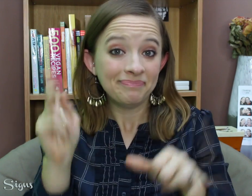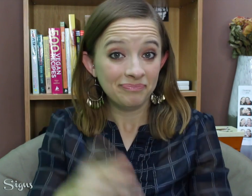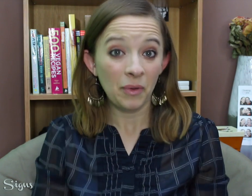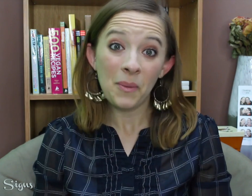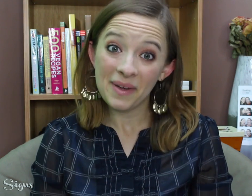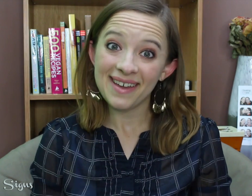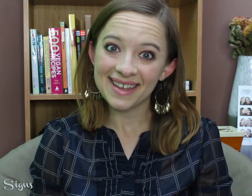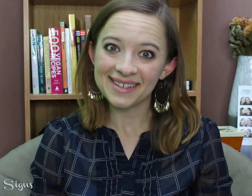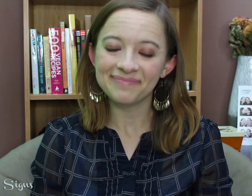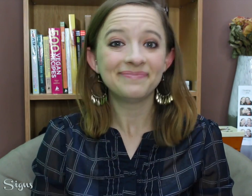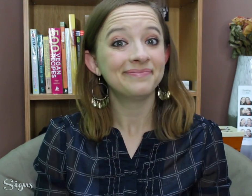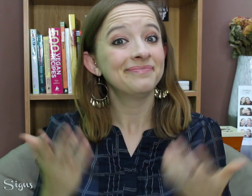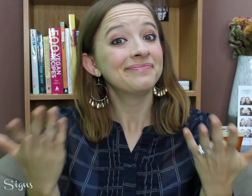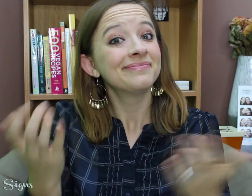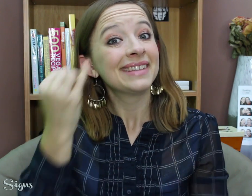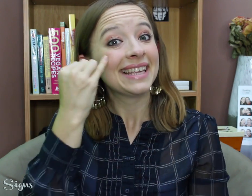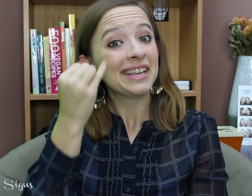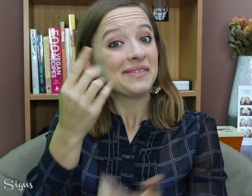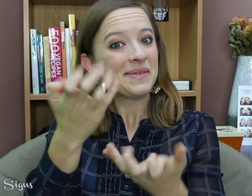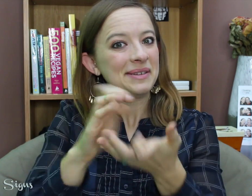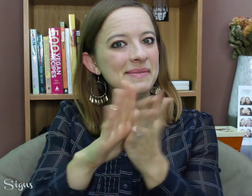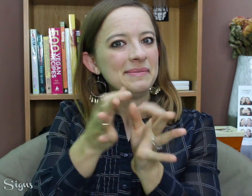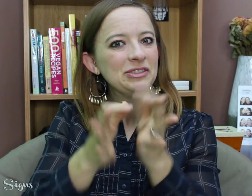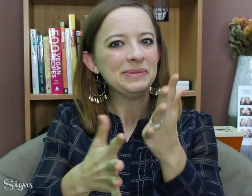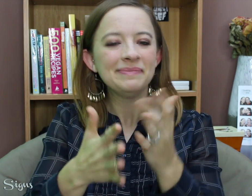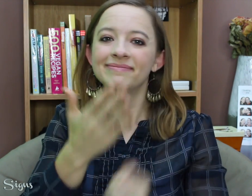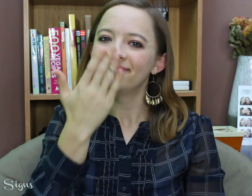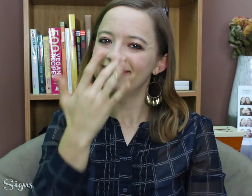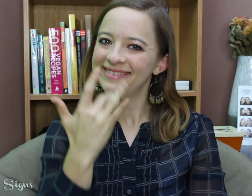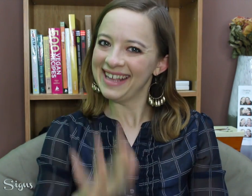So it's not all the same. Ok so if you guys want